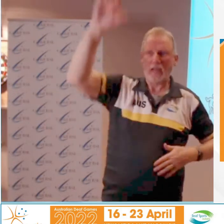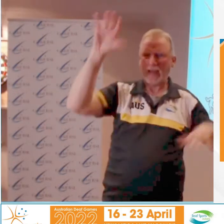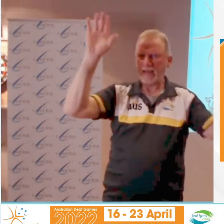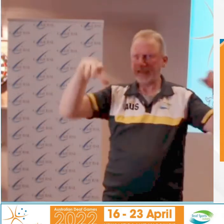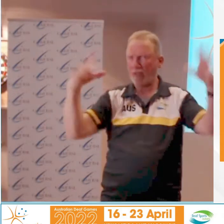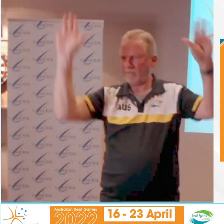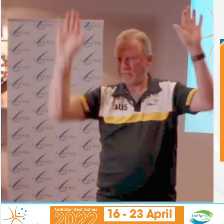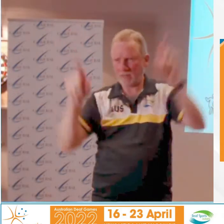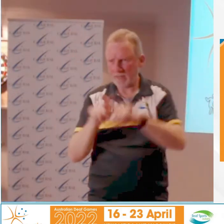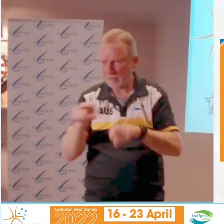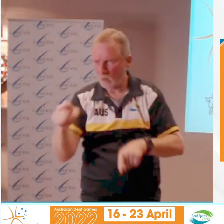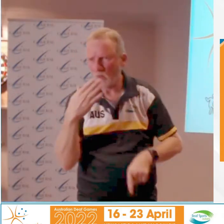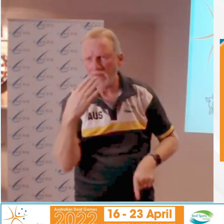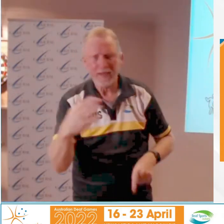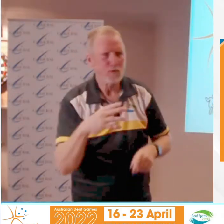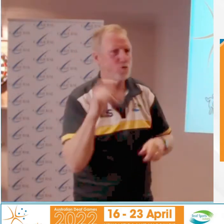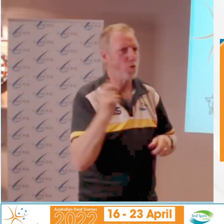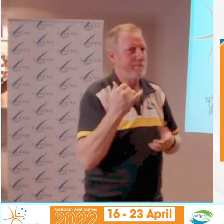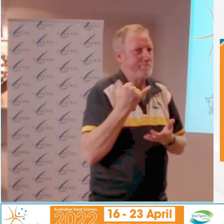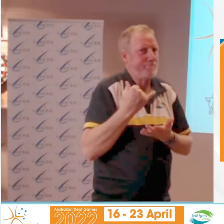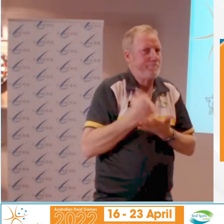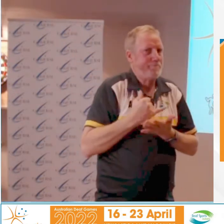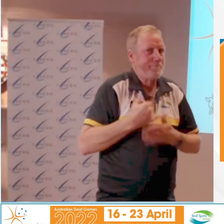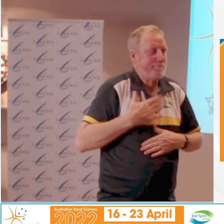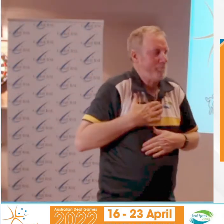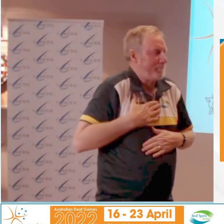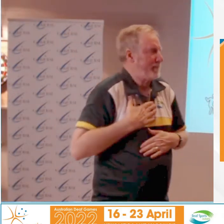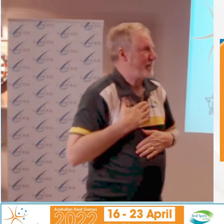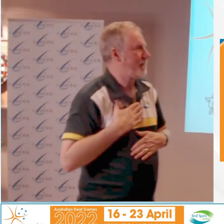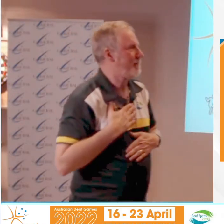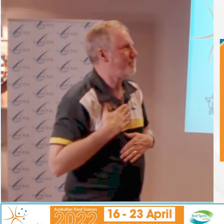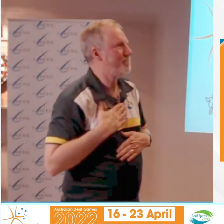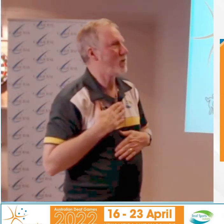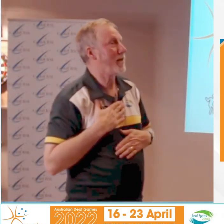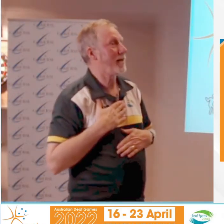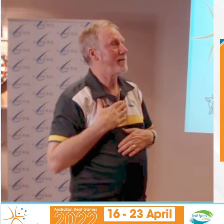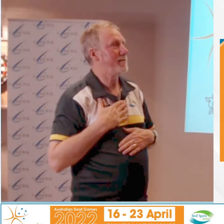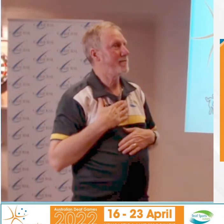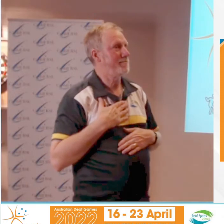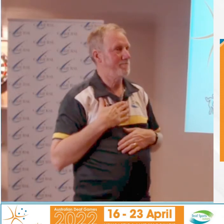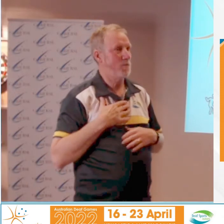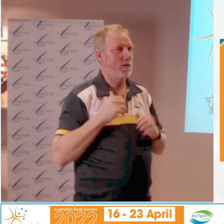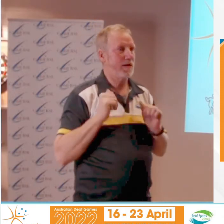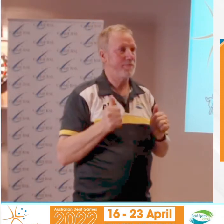is anyone interested in darts yet we've got a lot of hands up so my mistake sorry about that